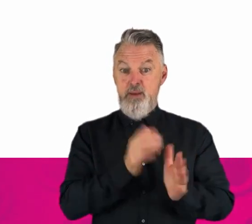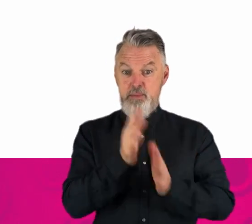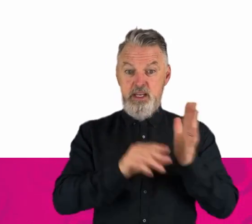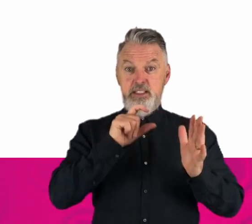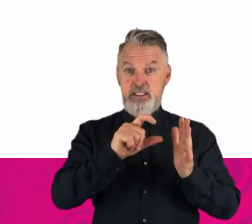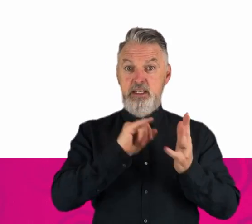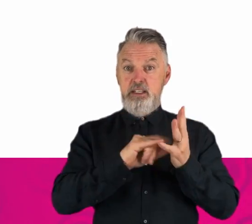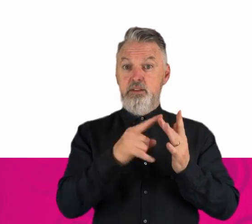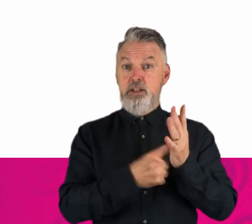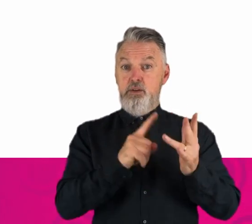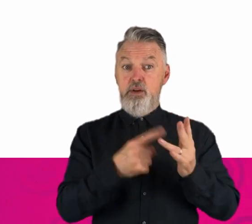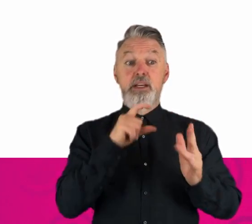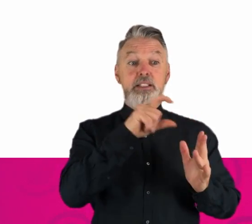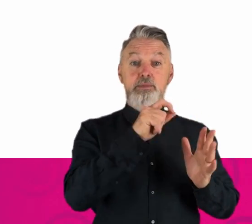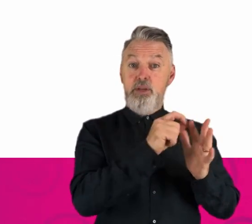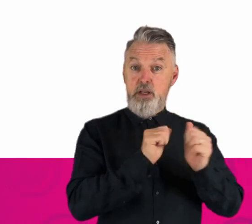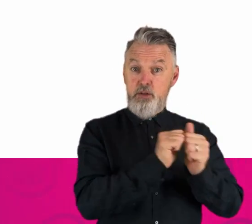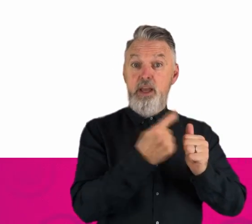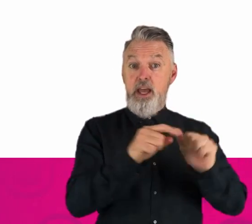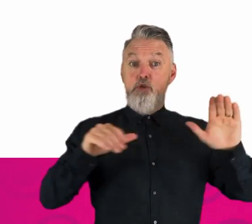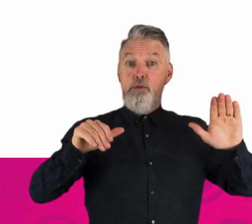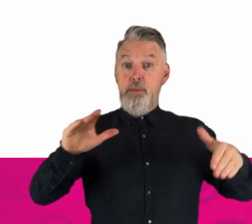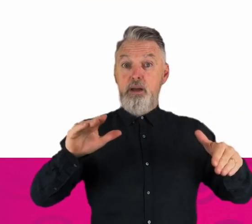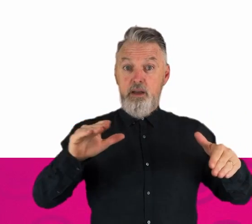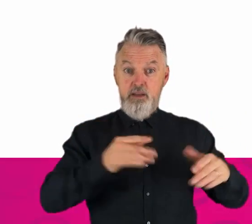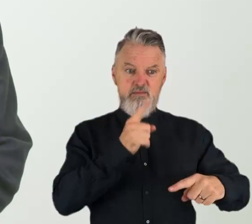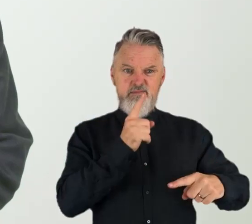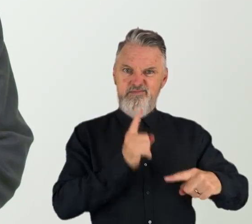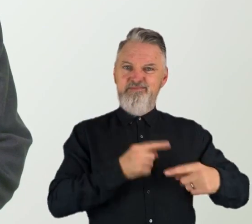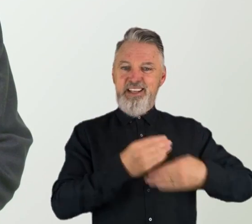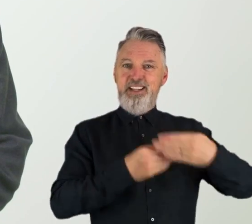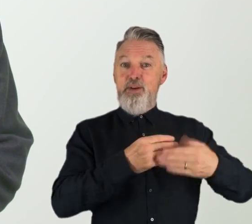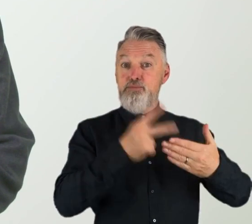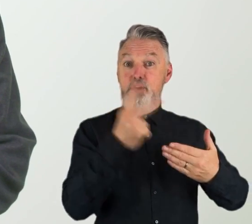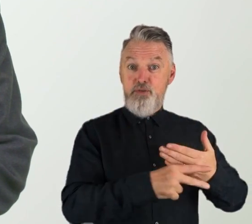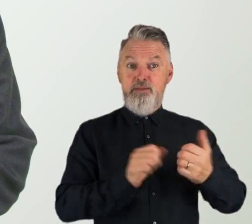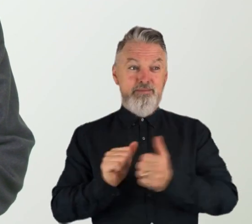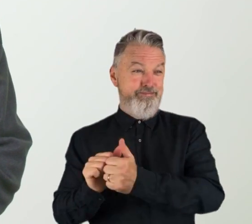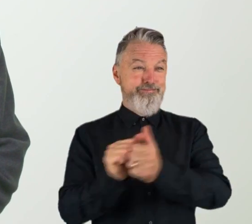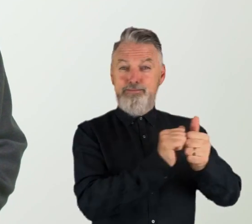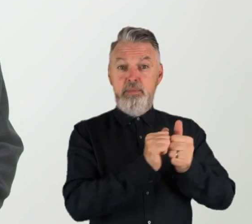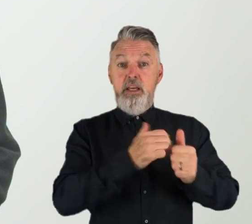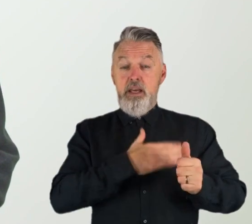Cerebral Palsy Alliance and the Remarkable Tech Accelerator. Our team has done extensive interviews